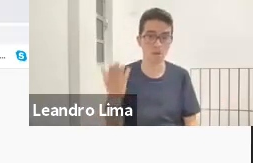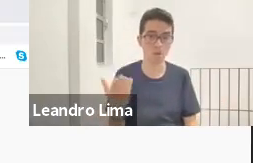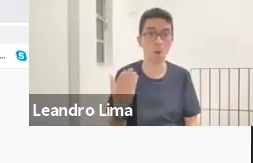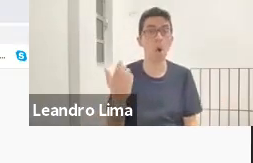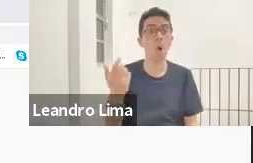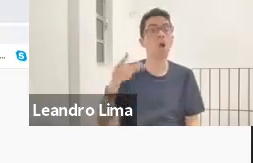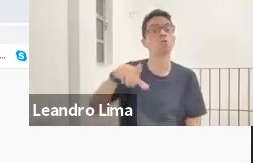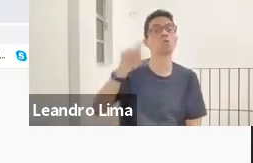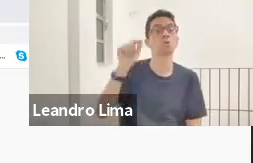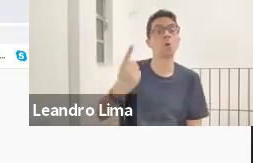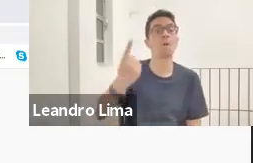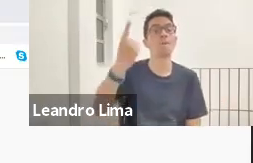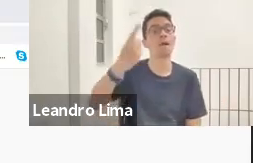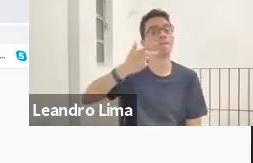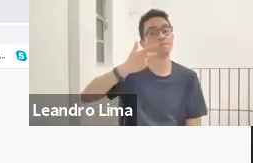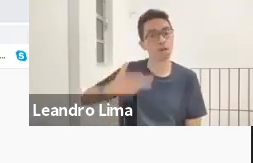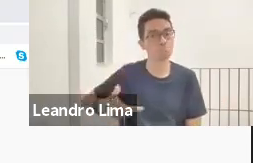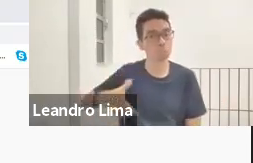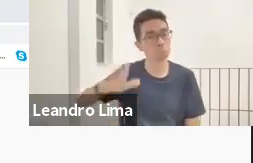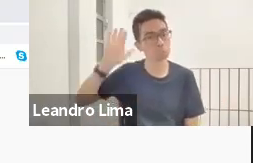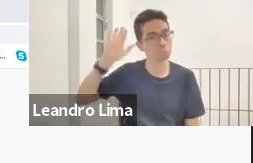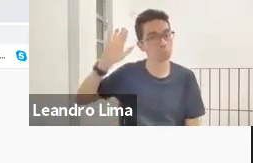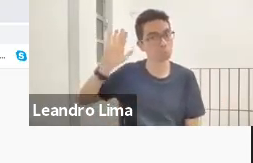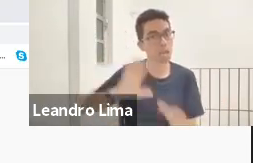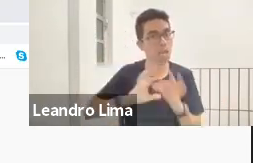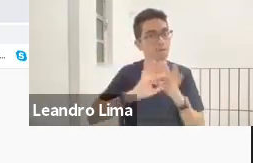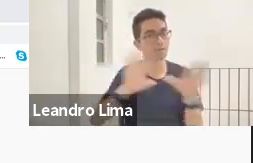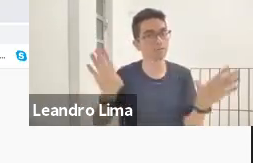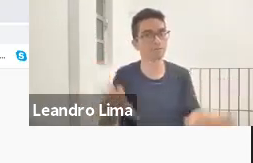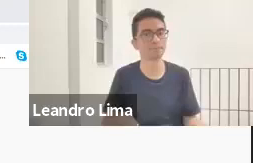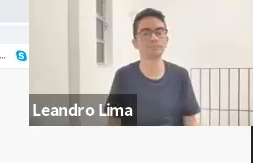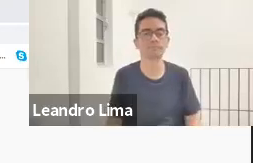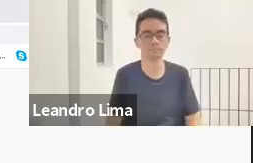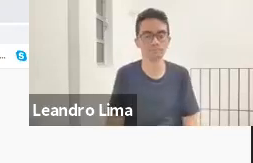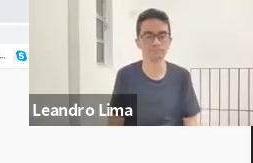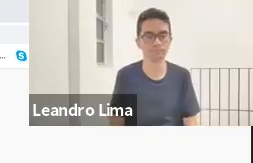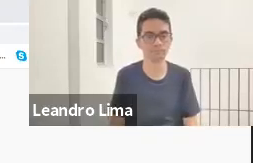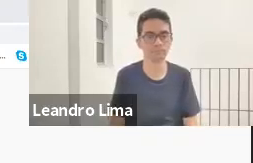Yeah. Yeah, Monica Don't you want. to ask